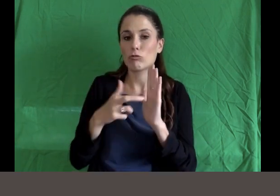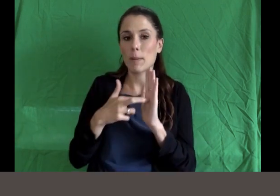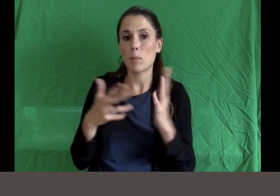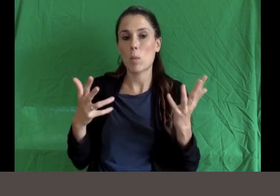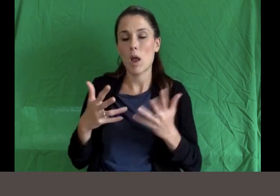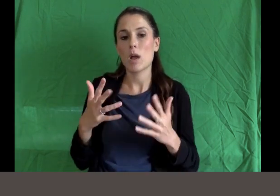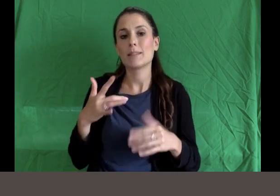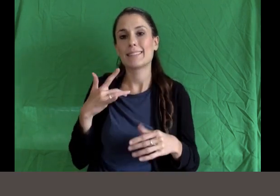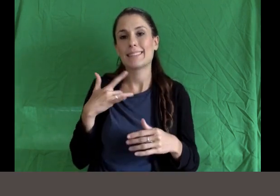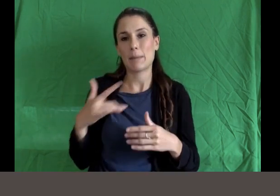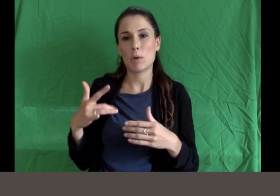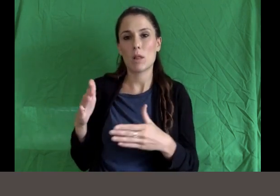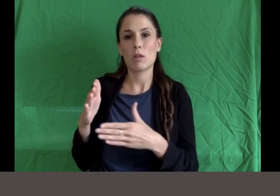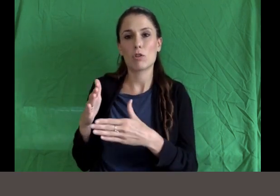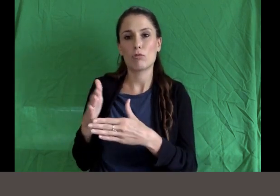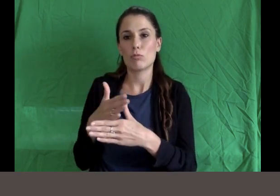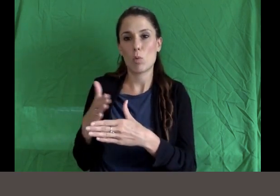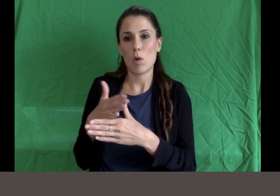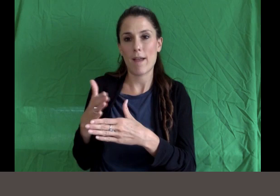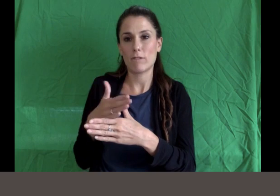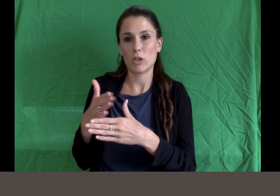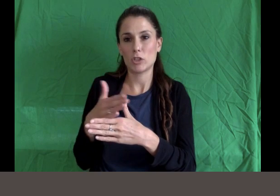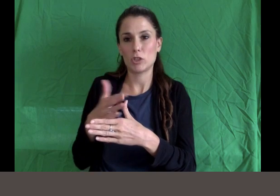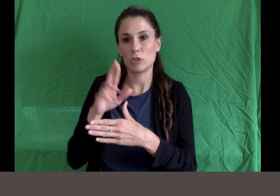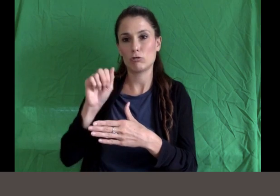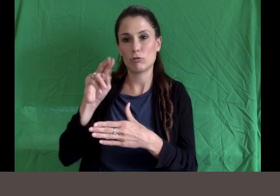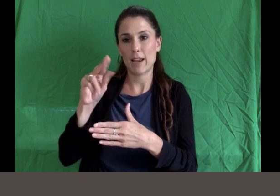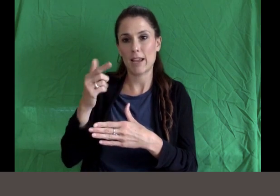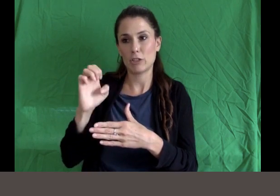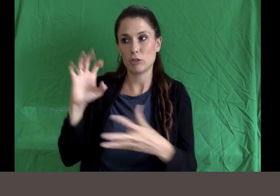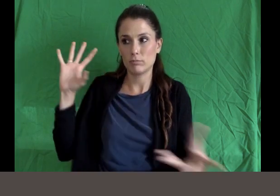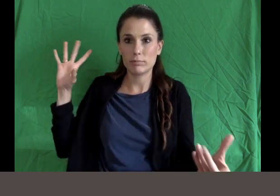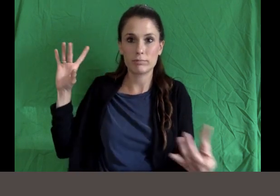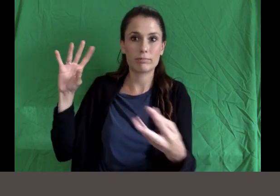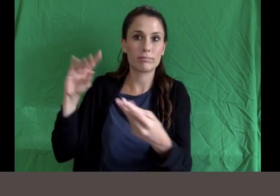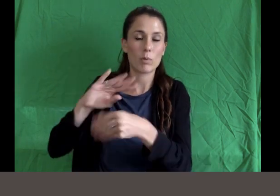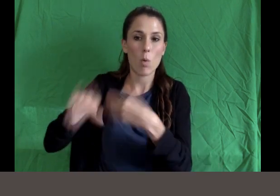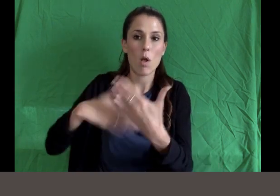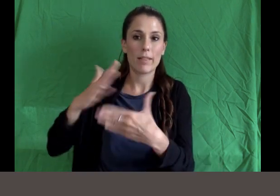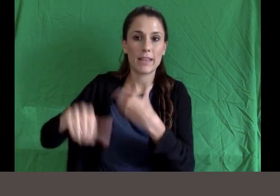to represent the extreme values that we saw so record highs and record lows now the thing that